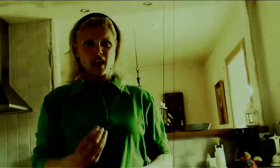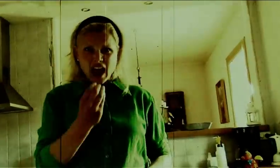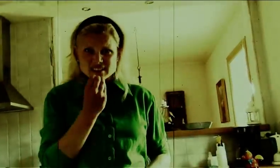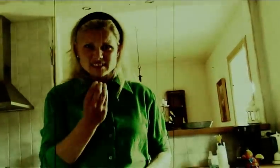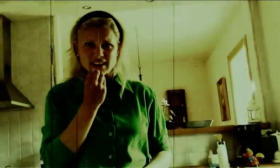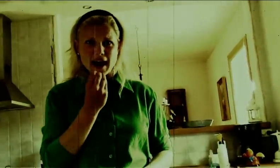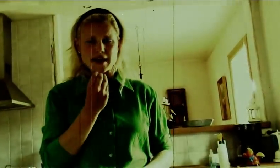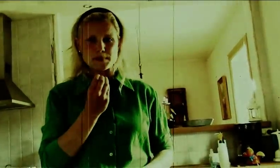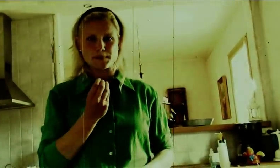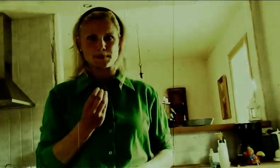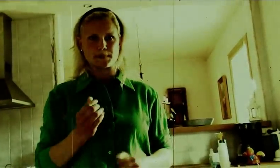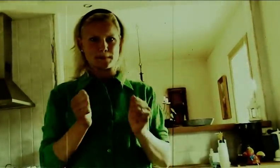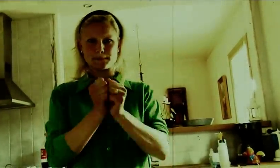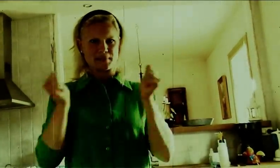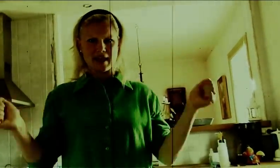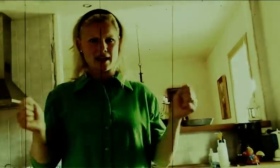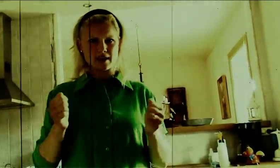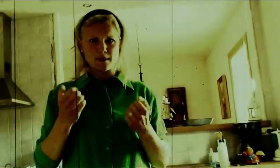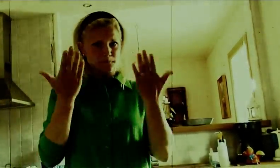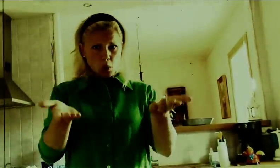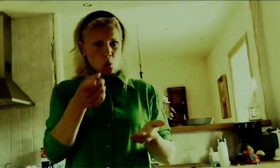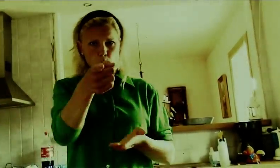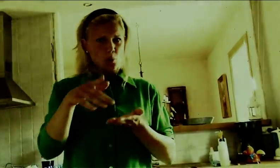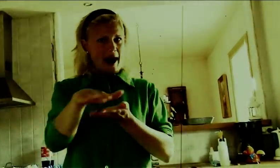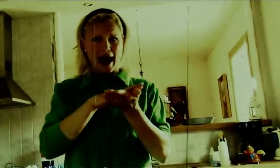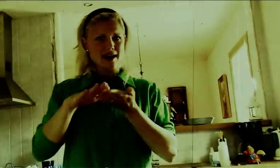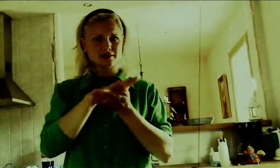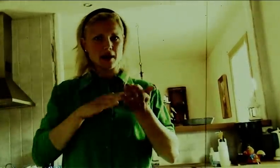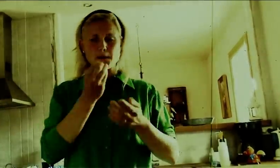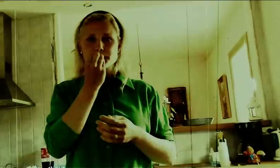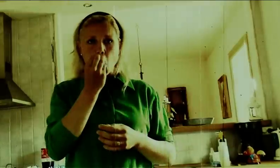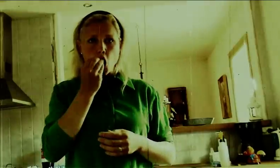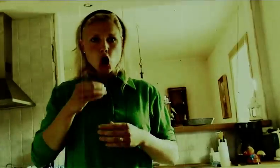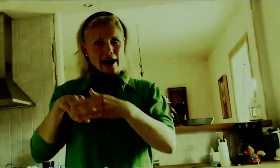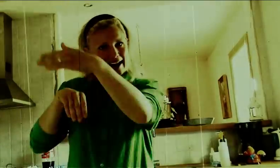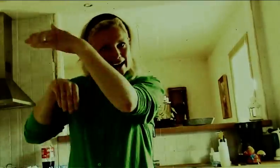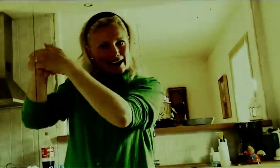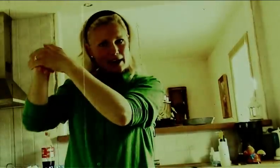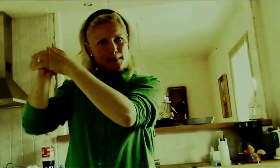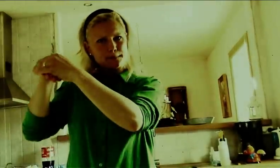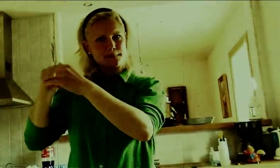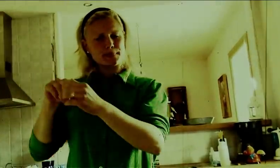Eat? Don't you ever get food at home?